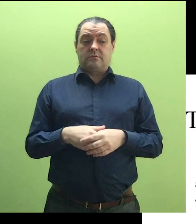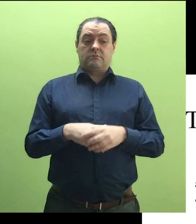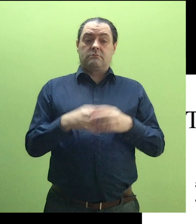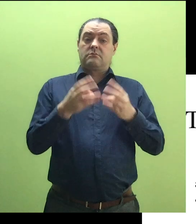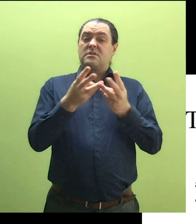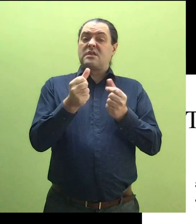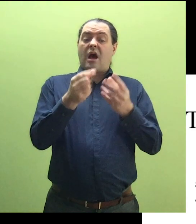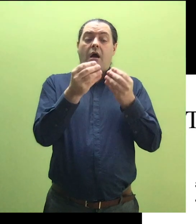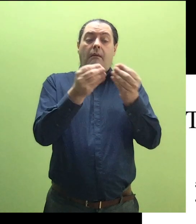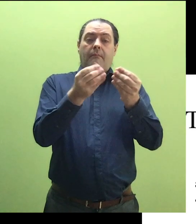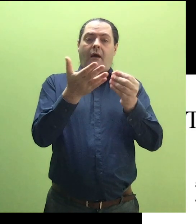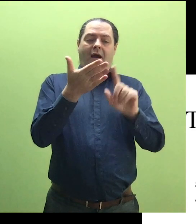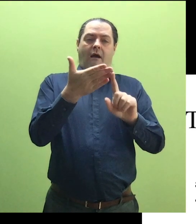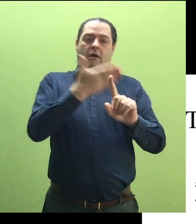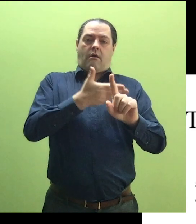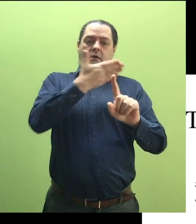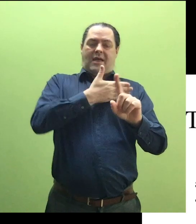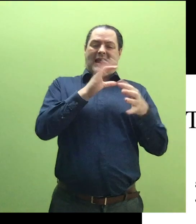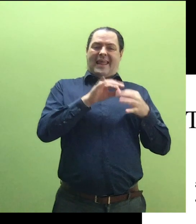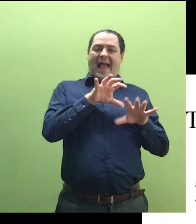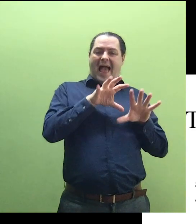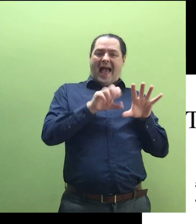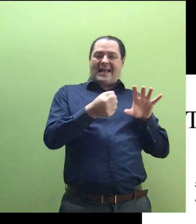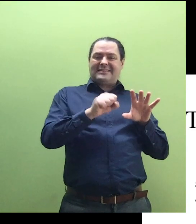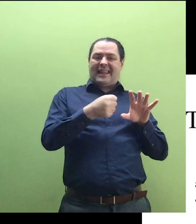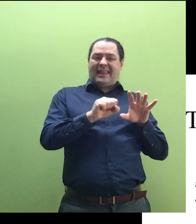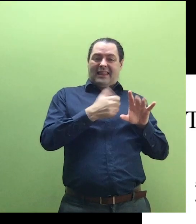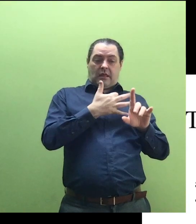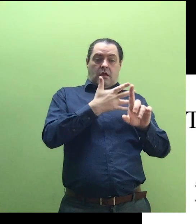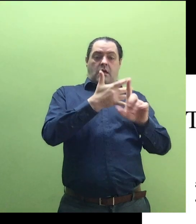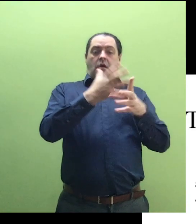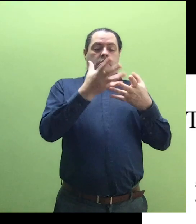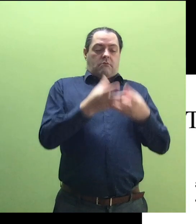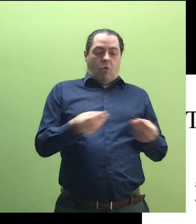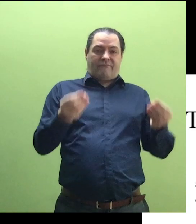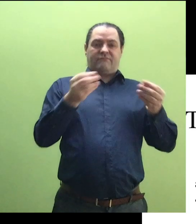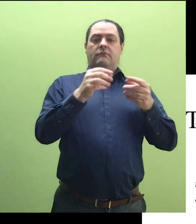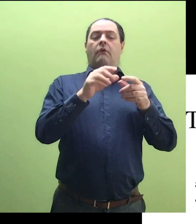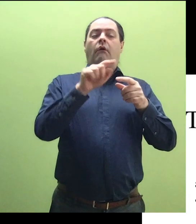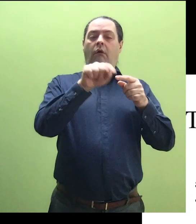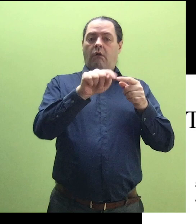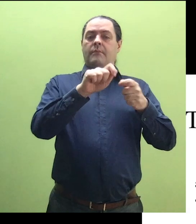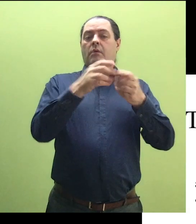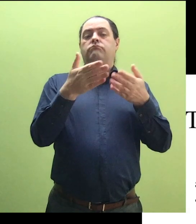lexicalized from handling handshapes, a process that neutralizes the handling component and allows the given